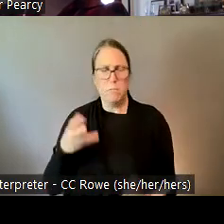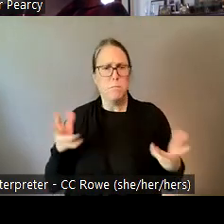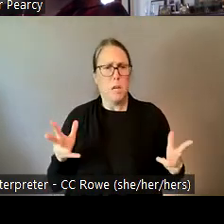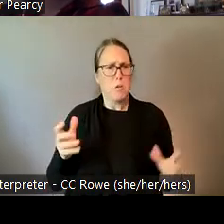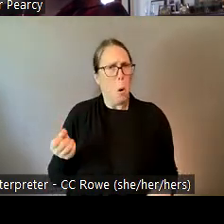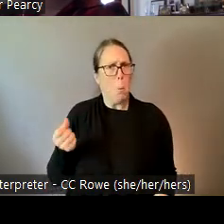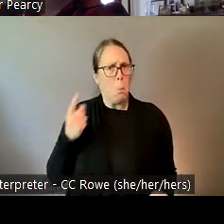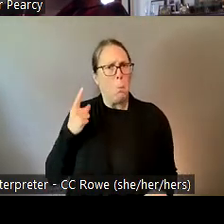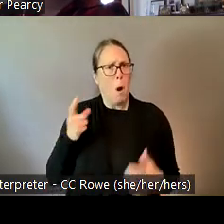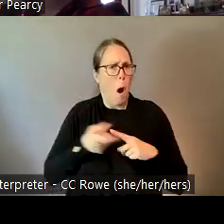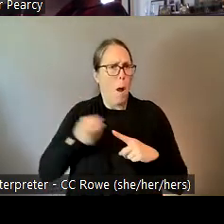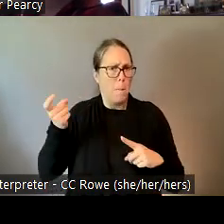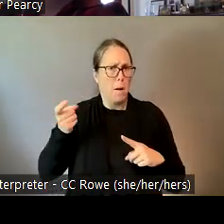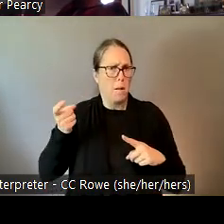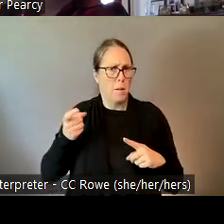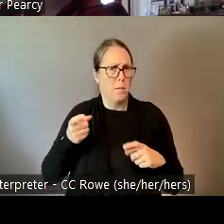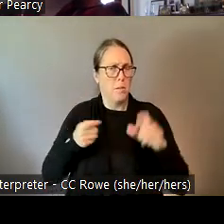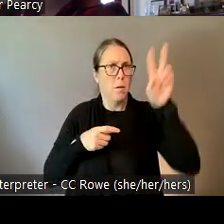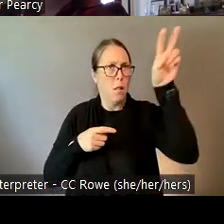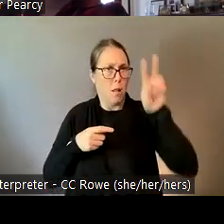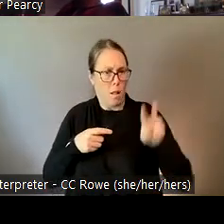and read down all the way down the second column.